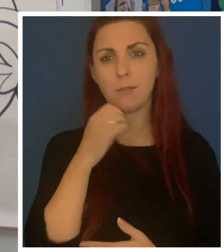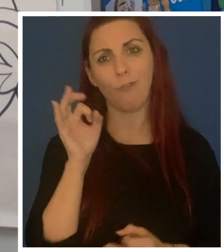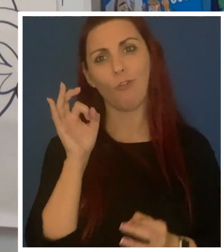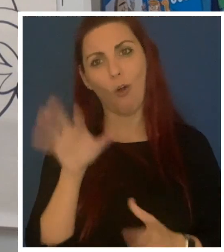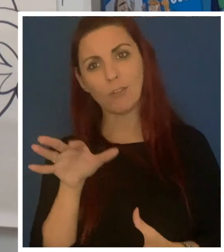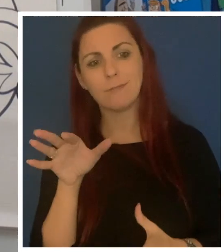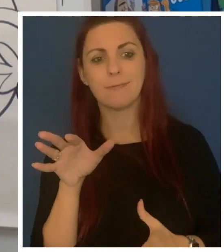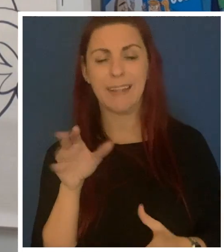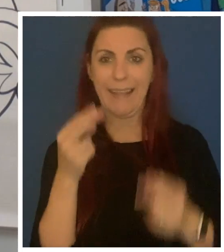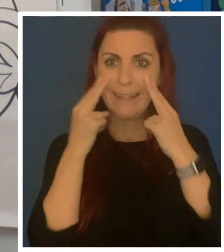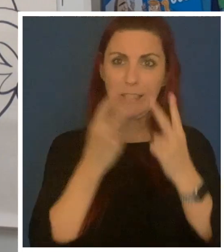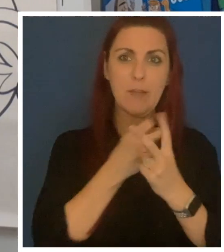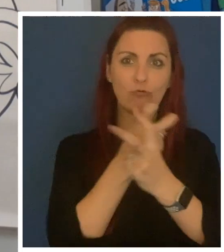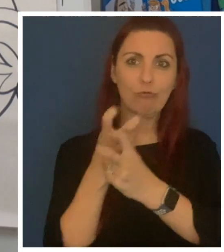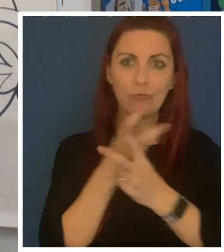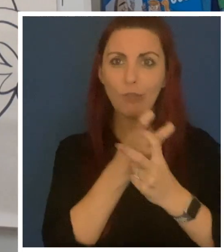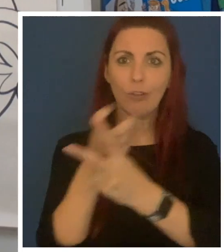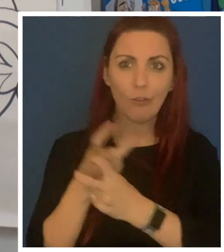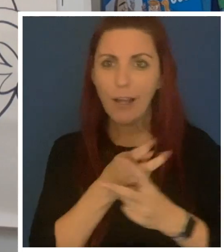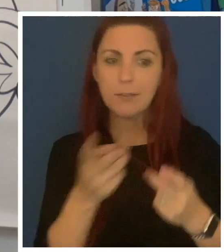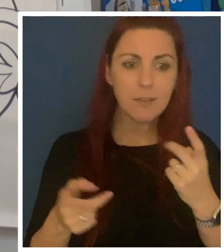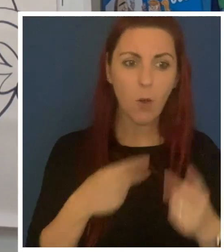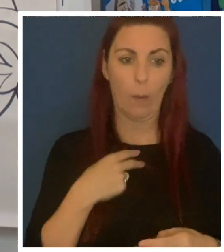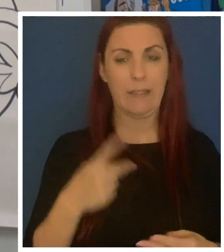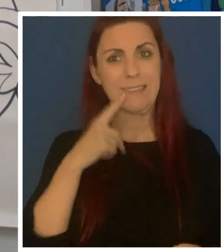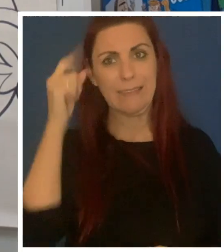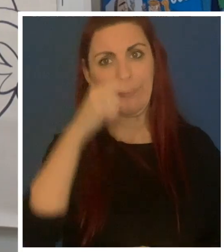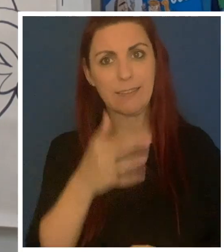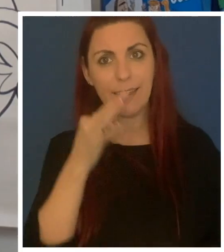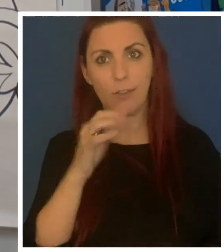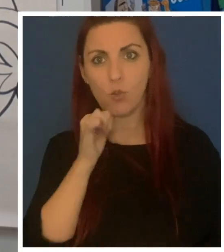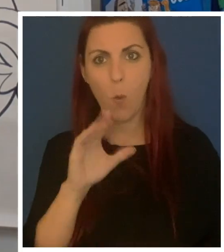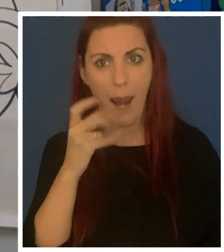he's going to be running around but he's going to find it very hard to run around without any legs.